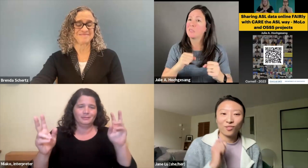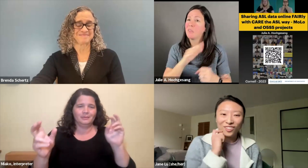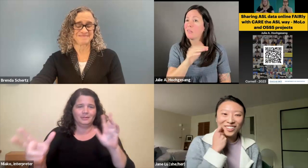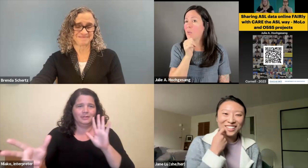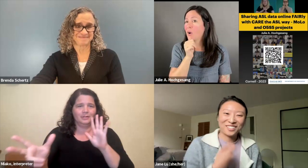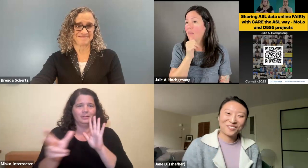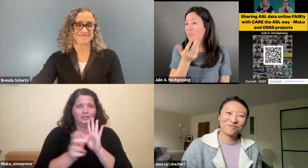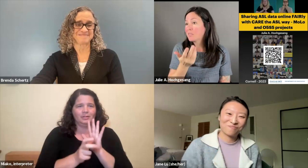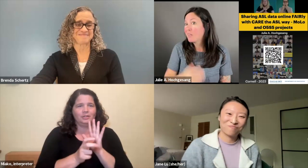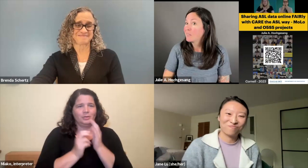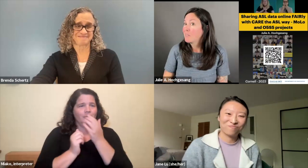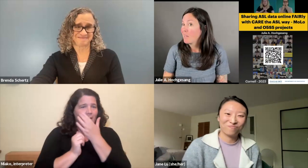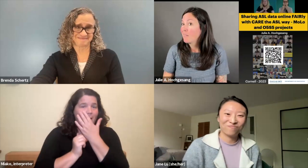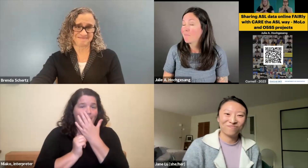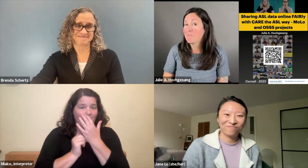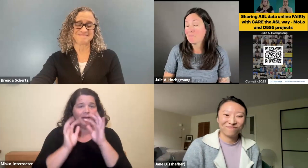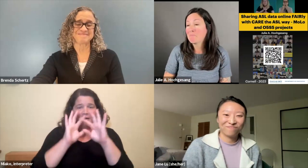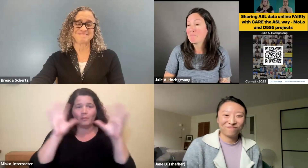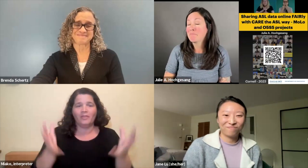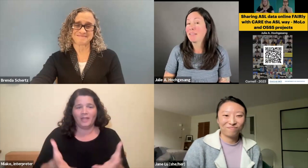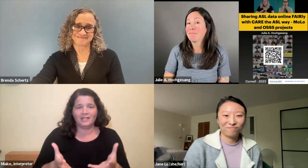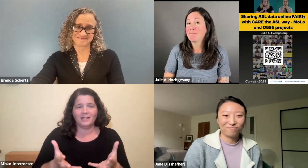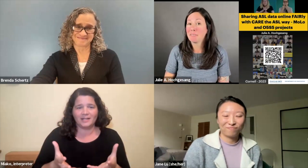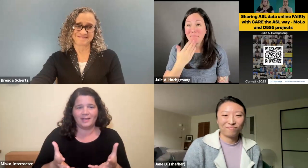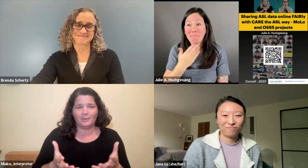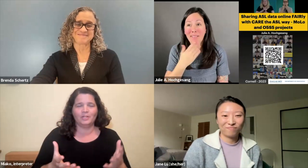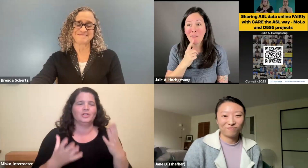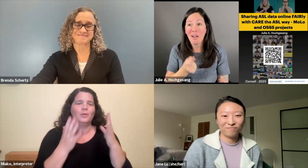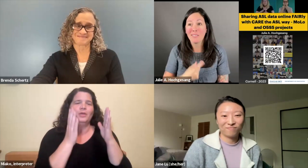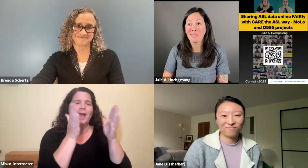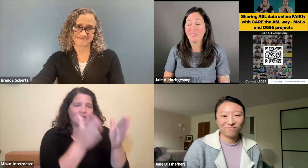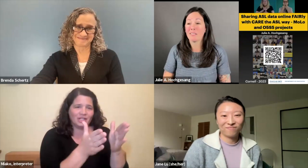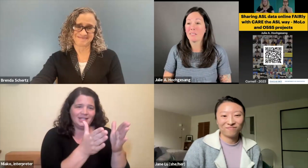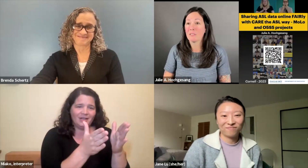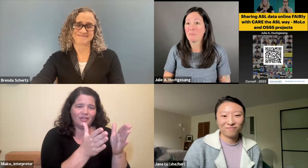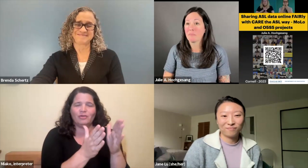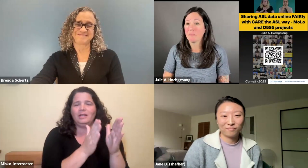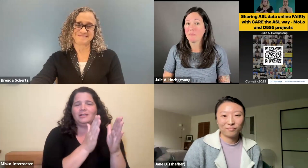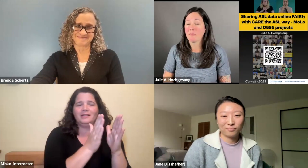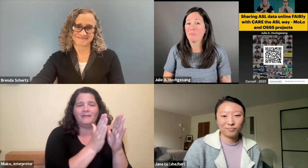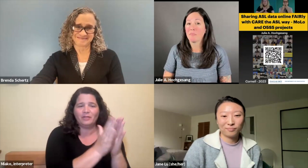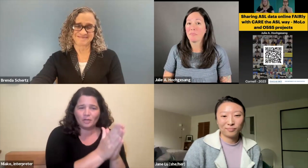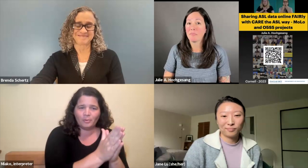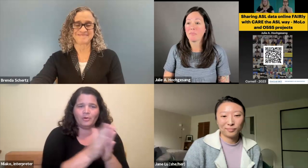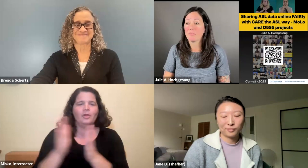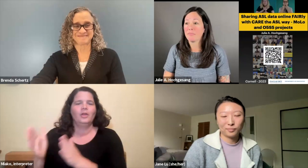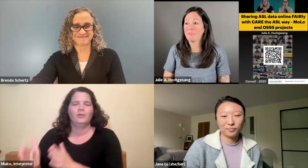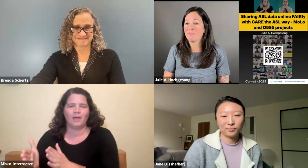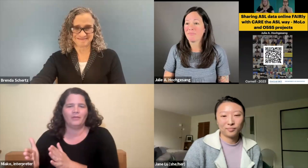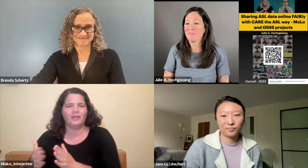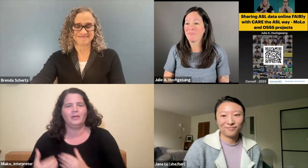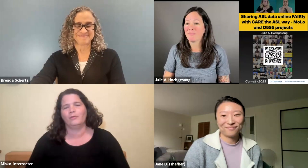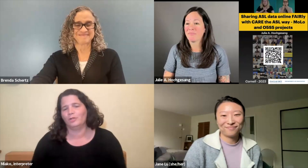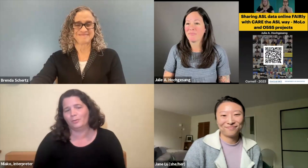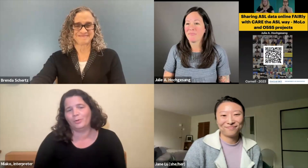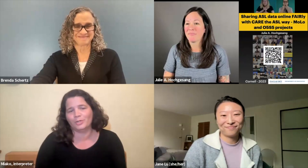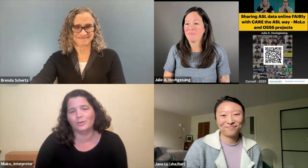is doing a copy of what they did in sign language and so what you actually see on the screen is the deaf interpreter rather than the original person who